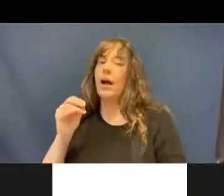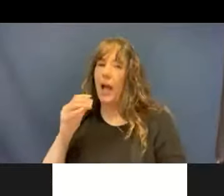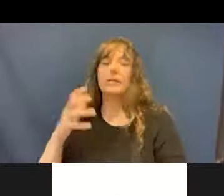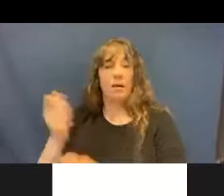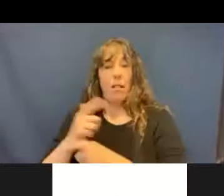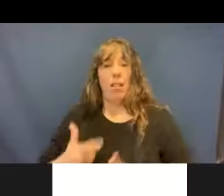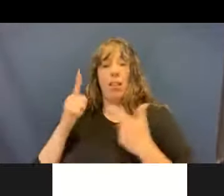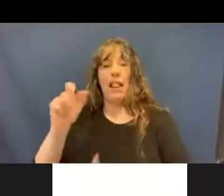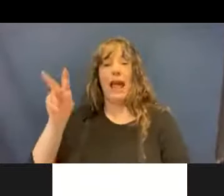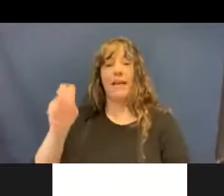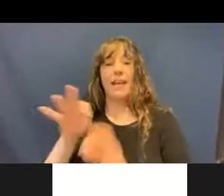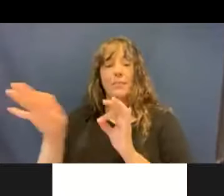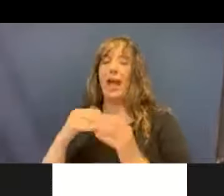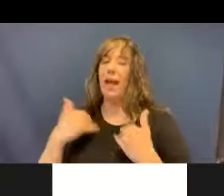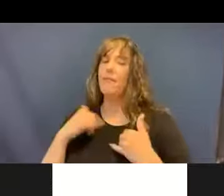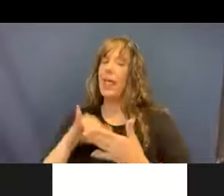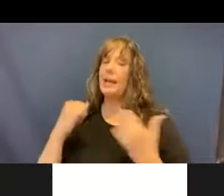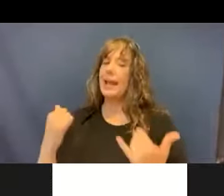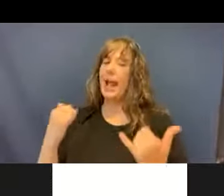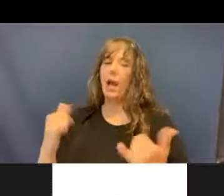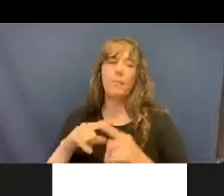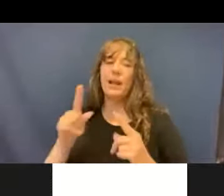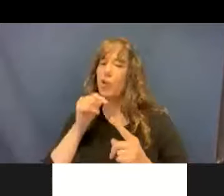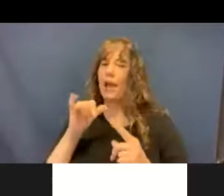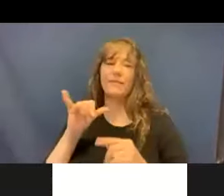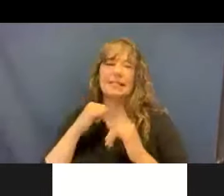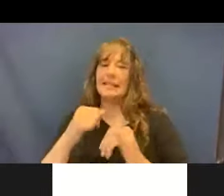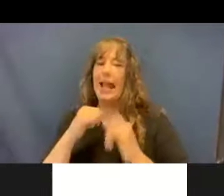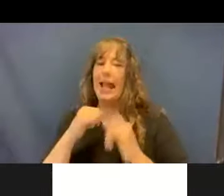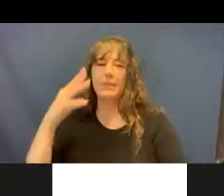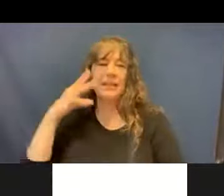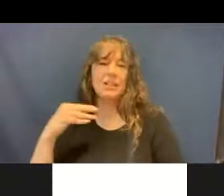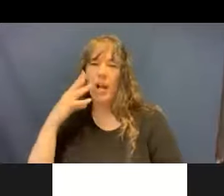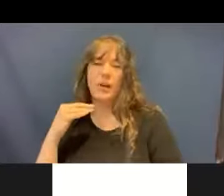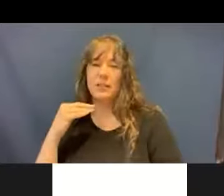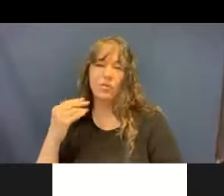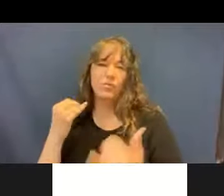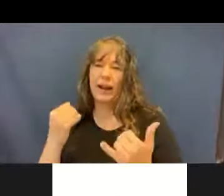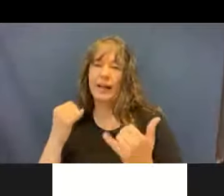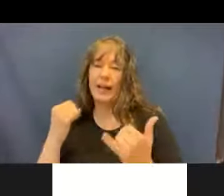I have now, but I don't have the same experiences right now. I keep getting denied for CART